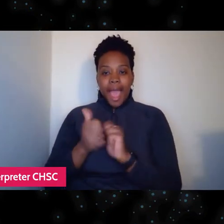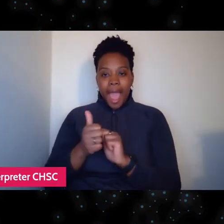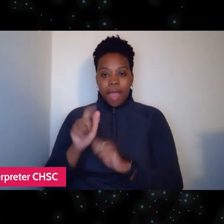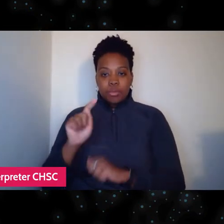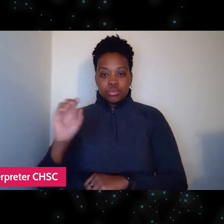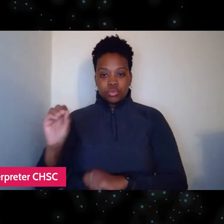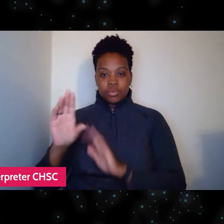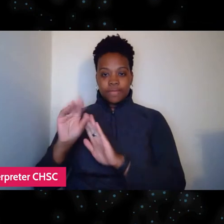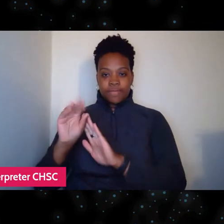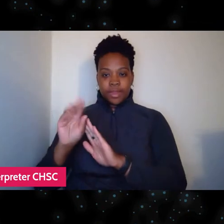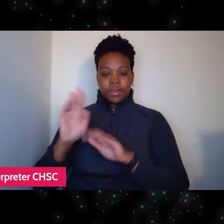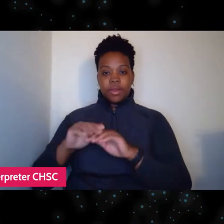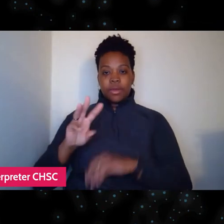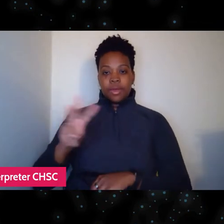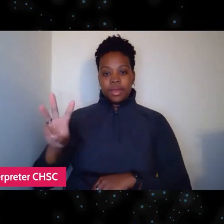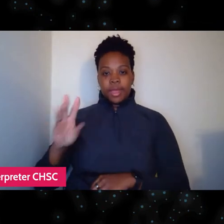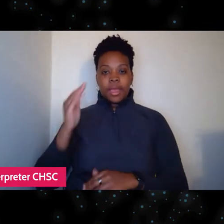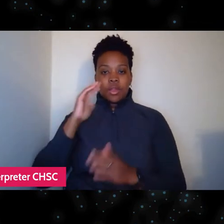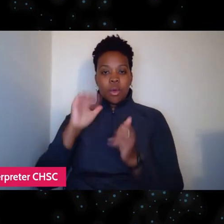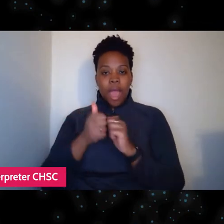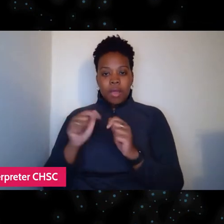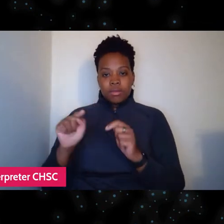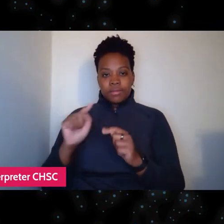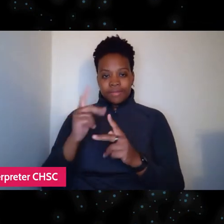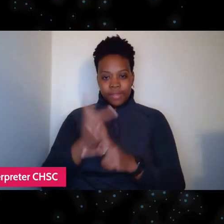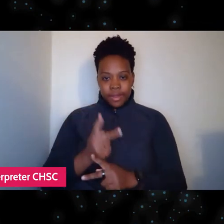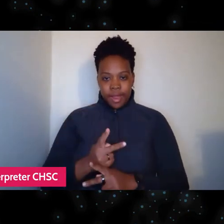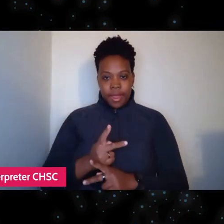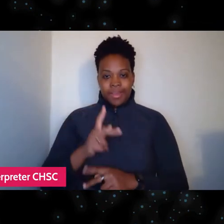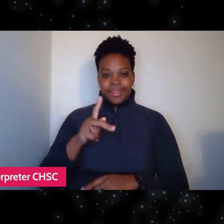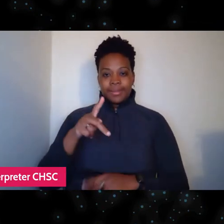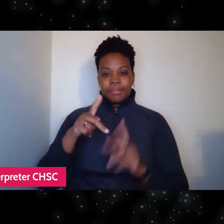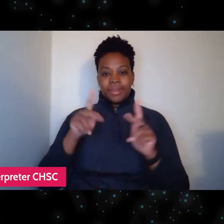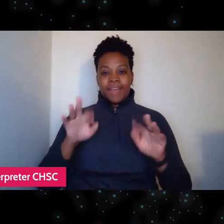to navigate our CIFF45 streams platform. And if you're ever having trouble,